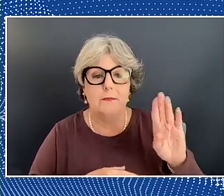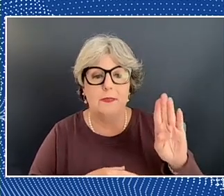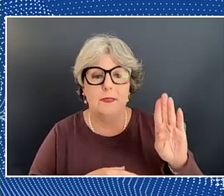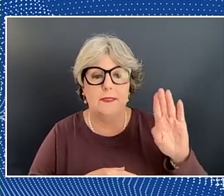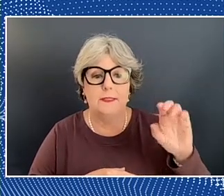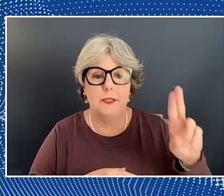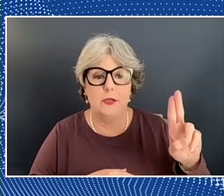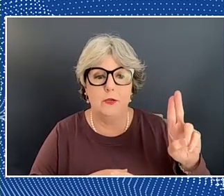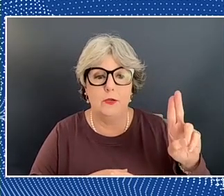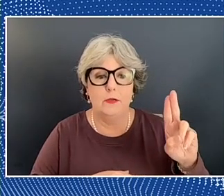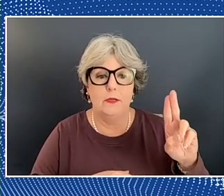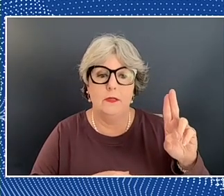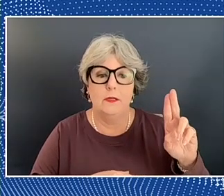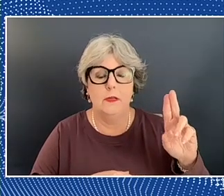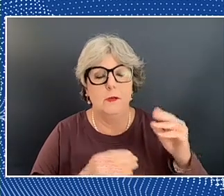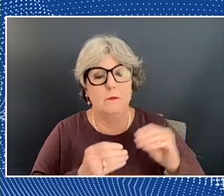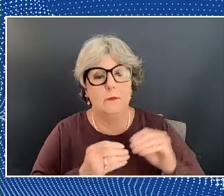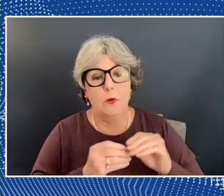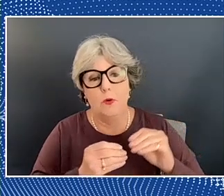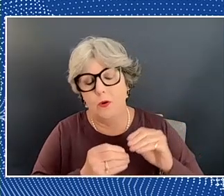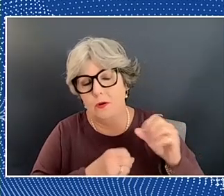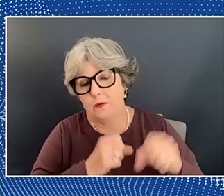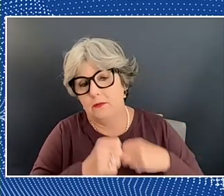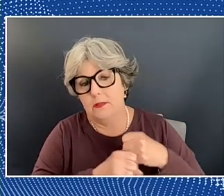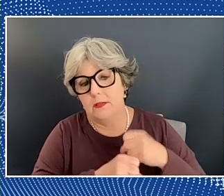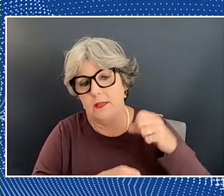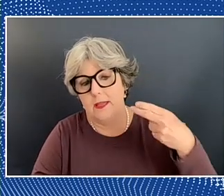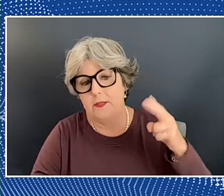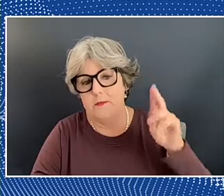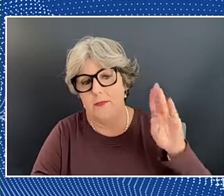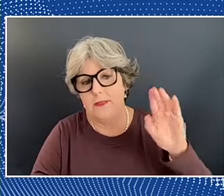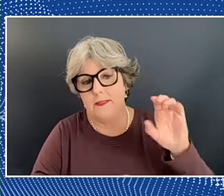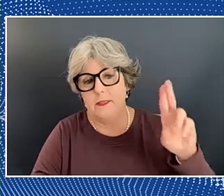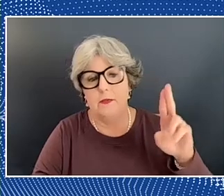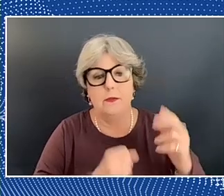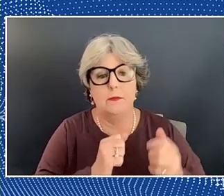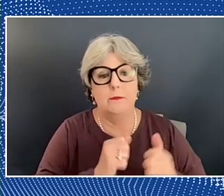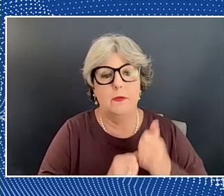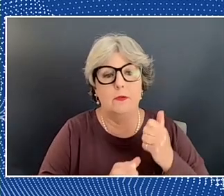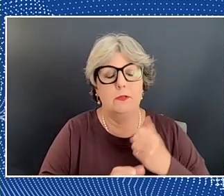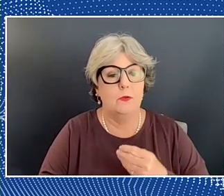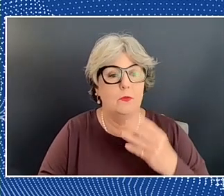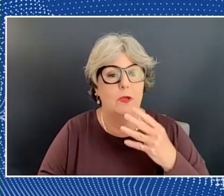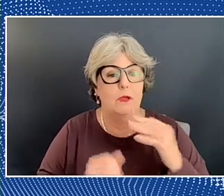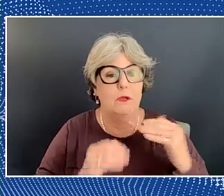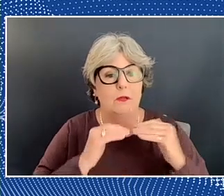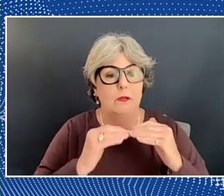underfunding, HBCUs lack the ability of predominantly white peer institutions to close affordability gaps through